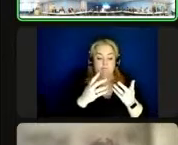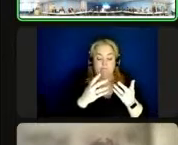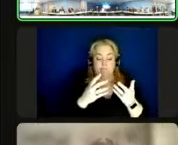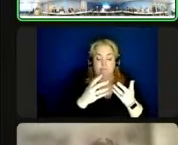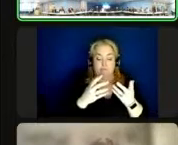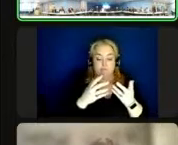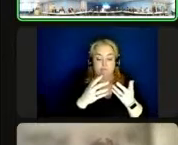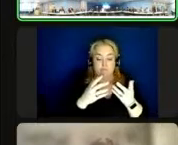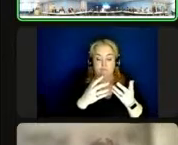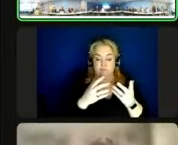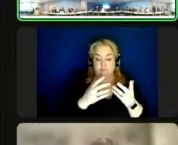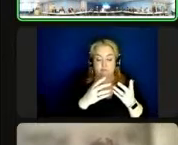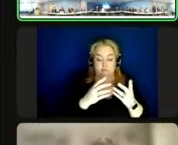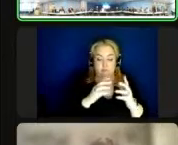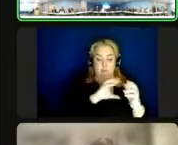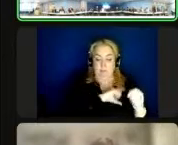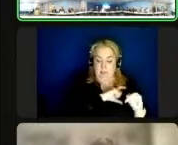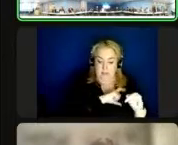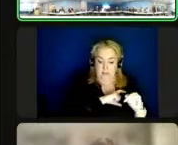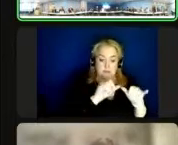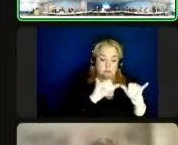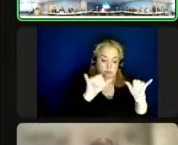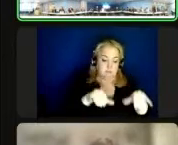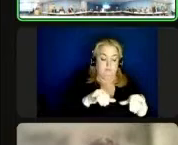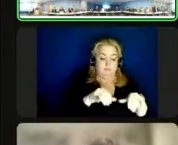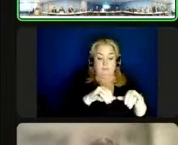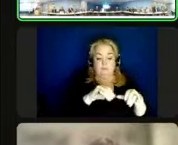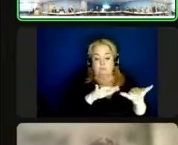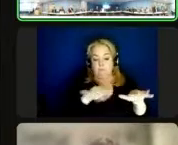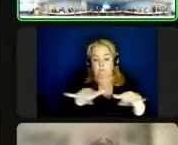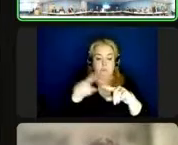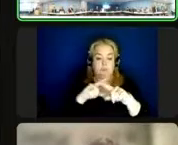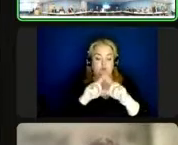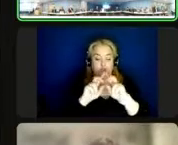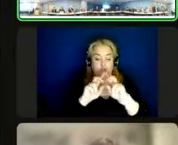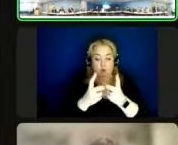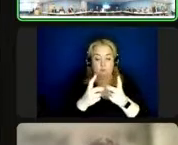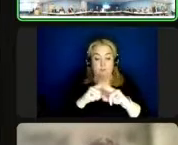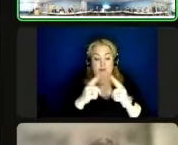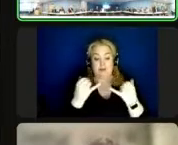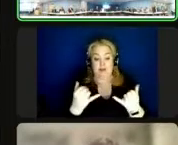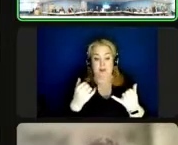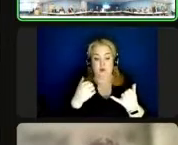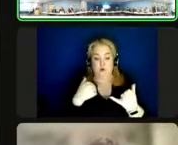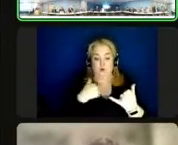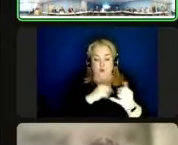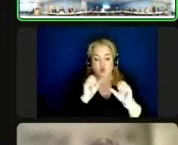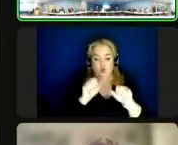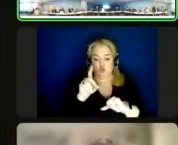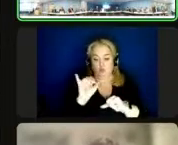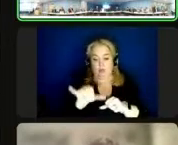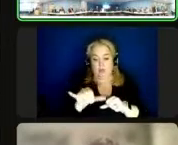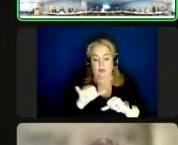NEEDS ANALYSIS. SO YOU HEARD THE THINGS YOU TALK ABOUT THE OFFICERS AND OF